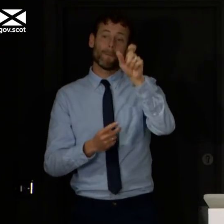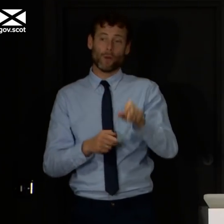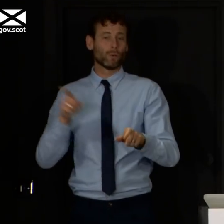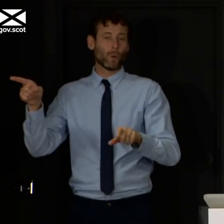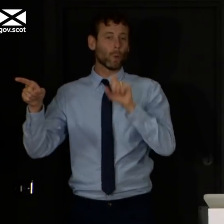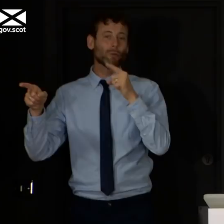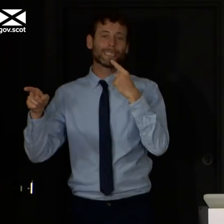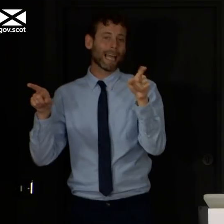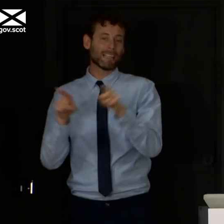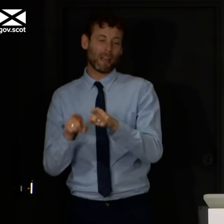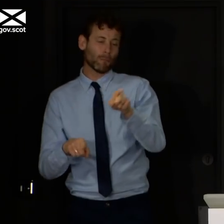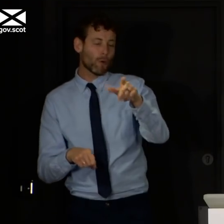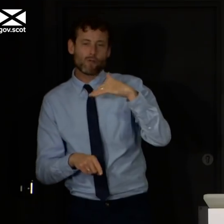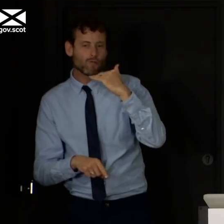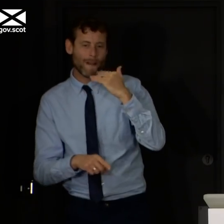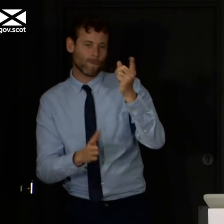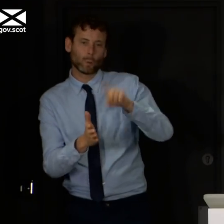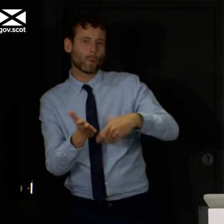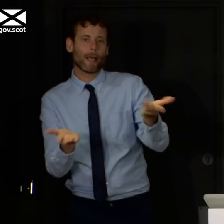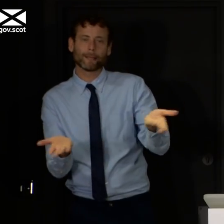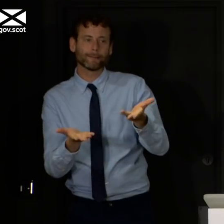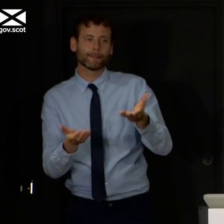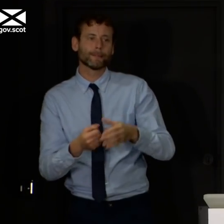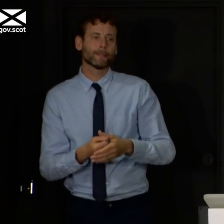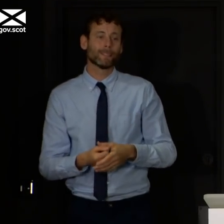going as quickly as possible. It is not in the Scottish Government's interests to see